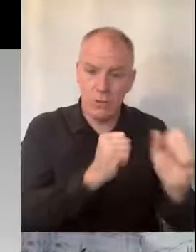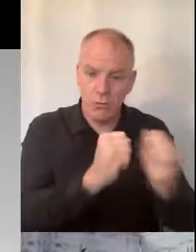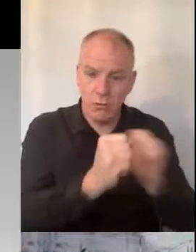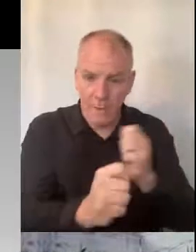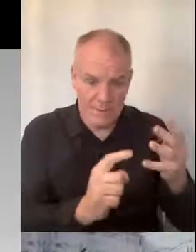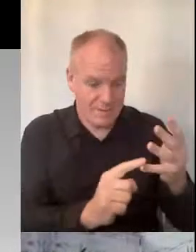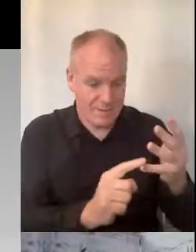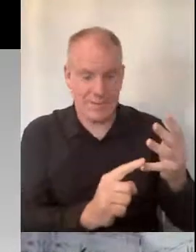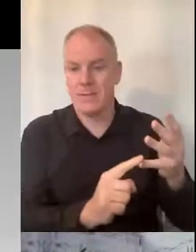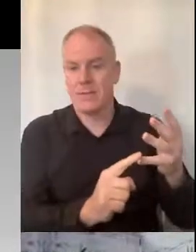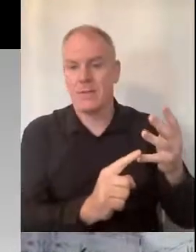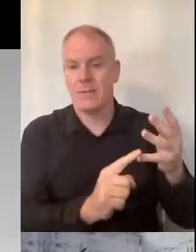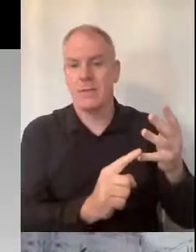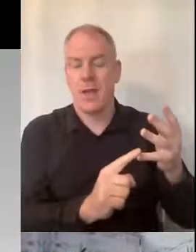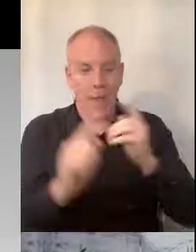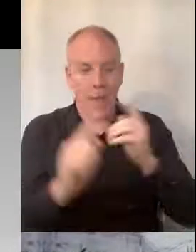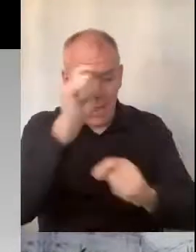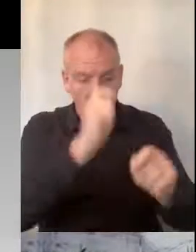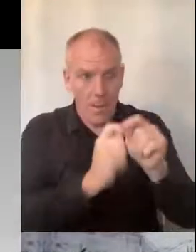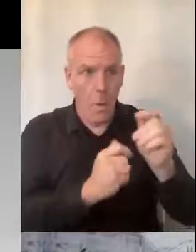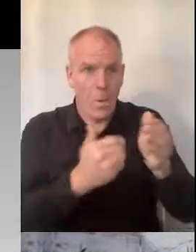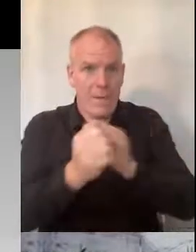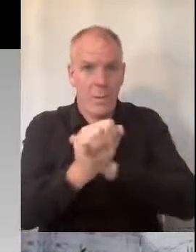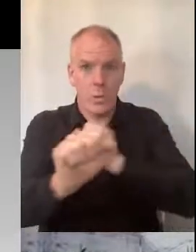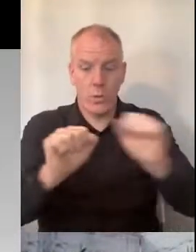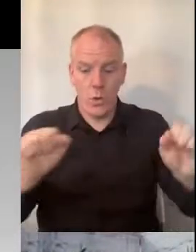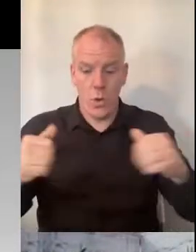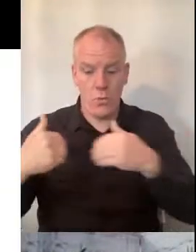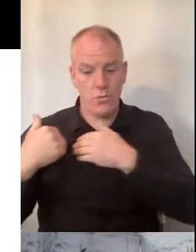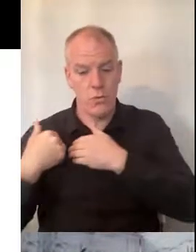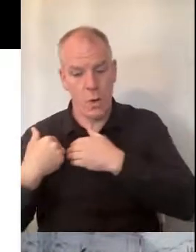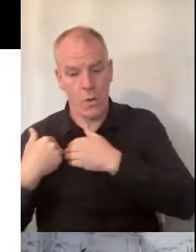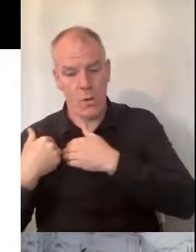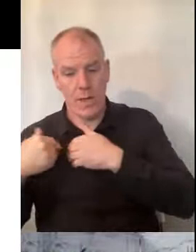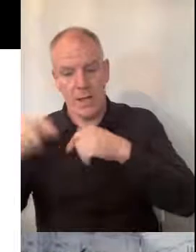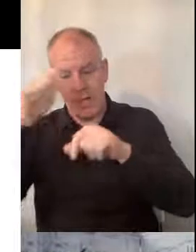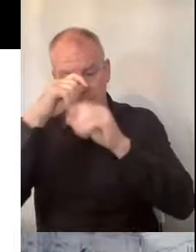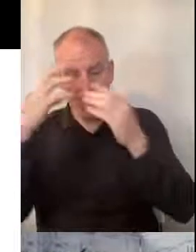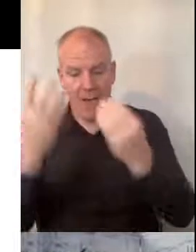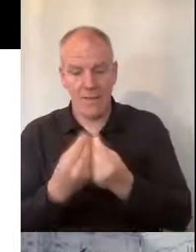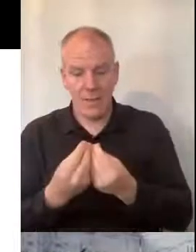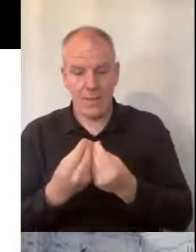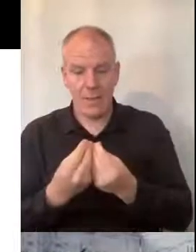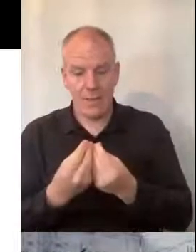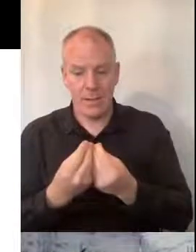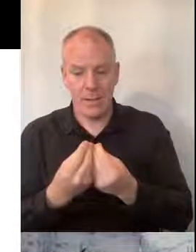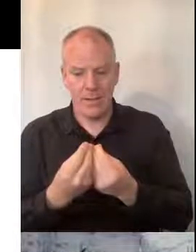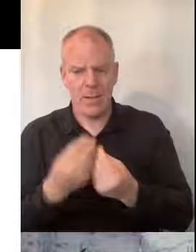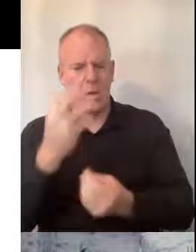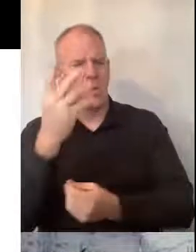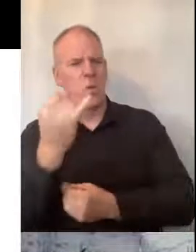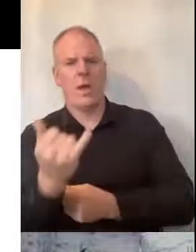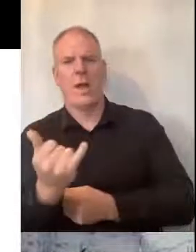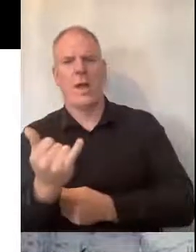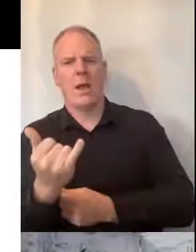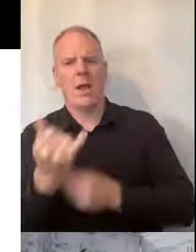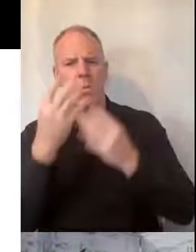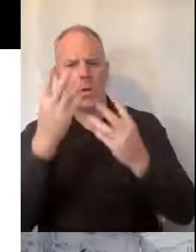And think about whatever your rule is. Just think about these things. So like, why do we actually want to